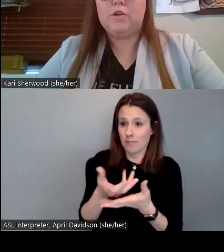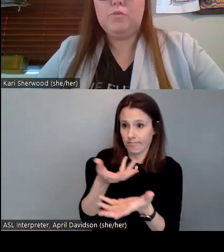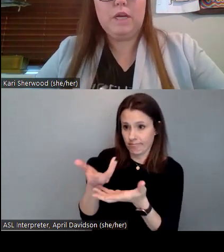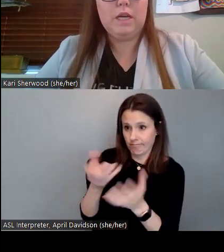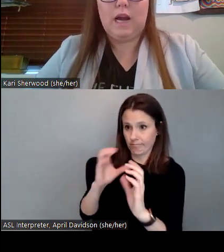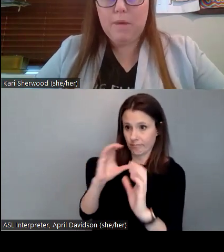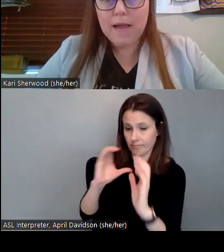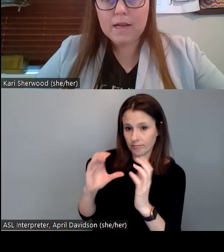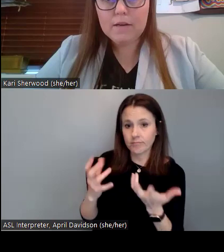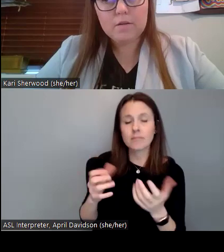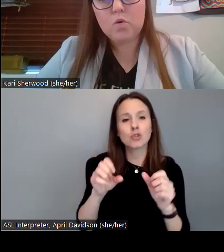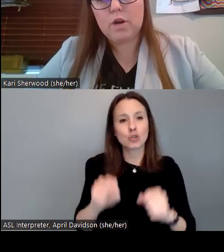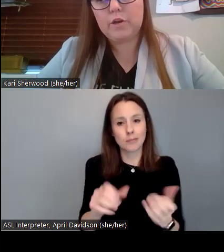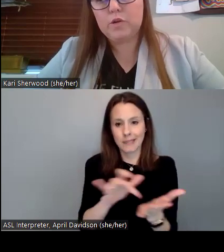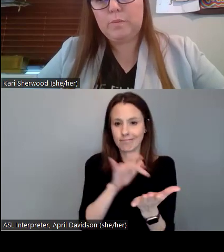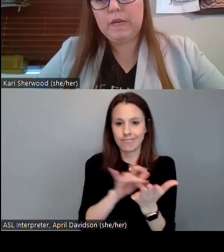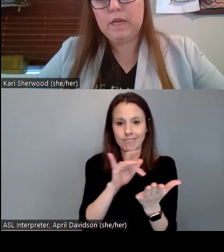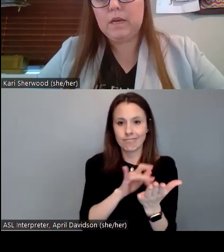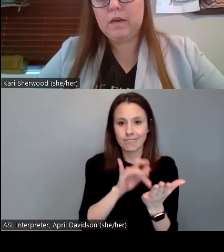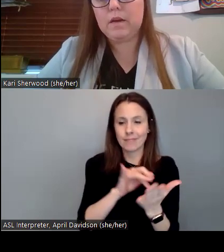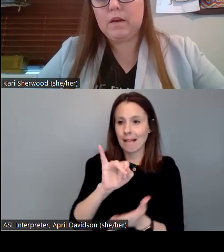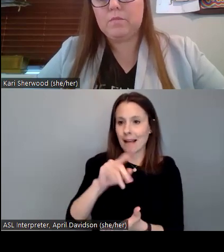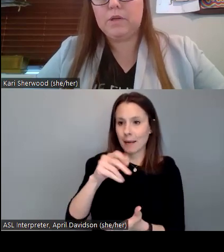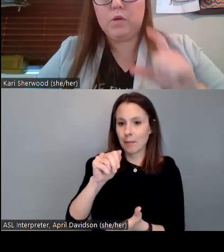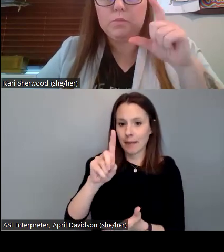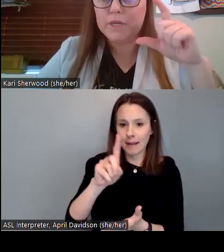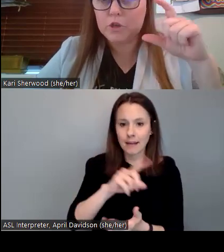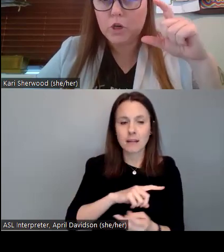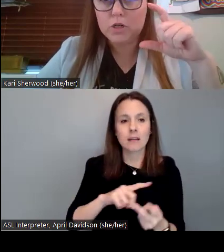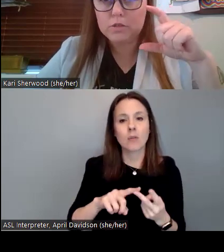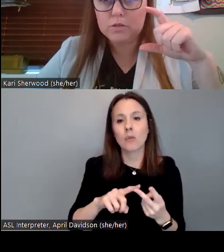This could be an iPad or it could be little picture cards